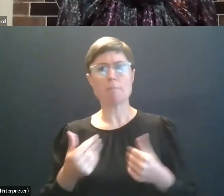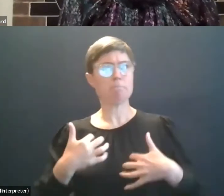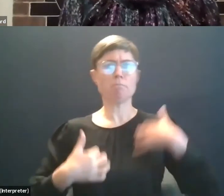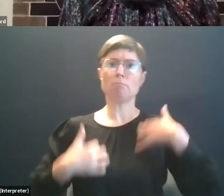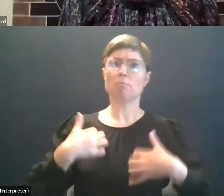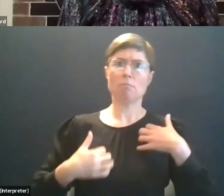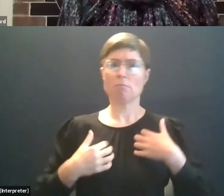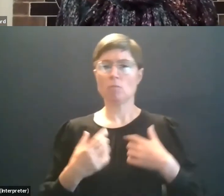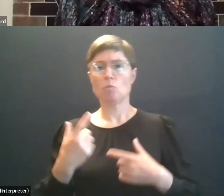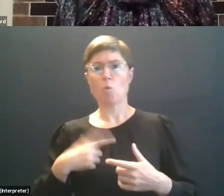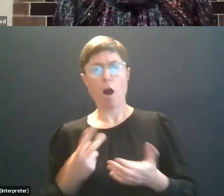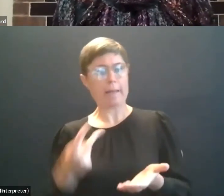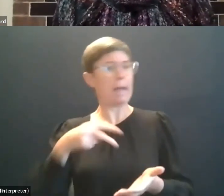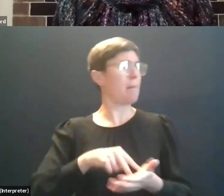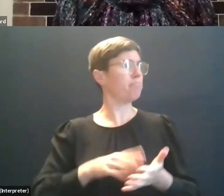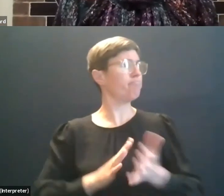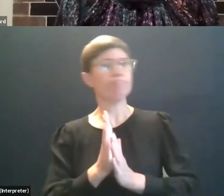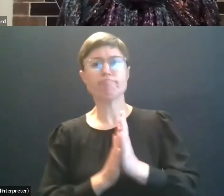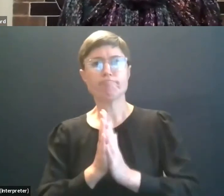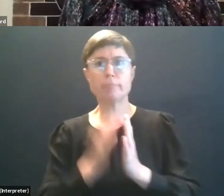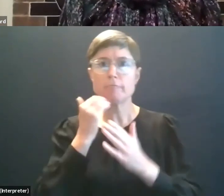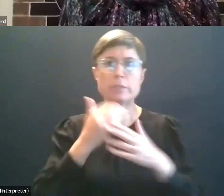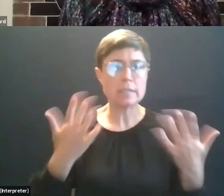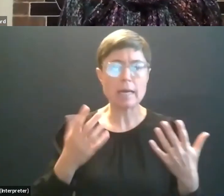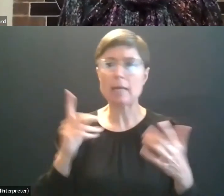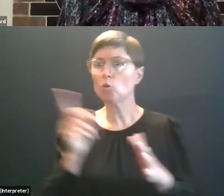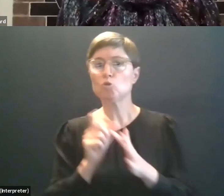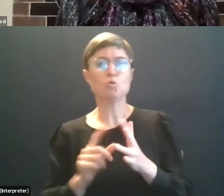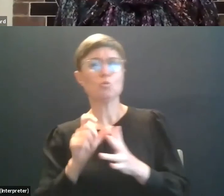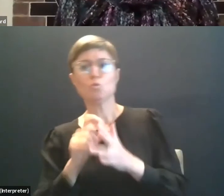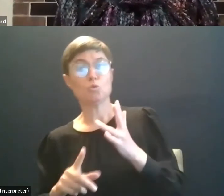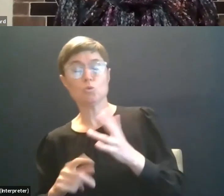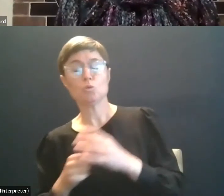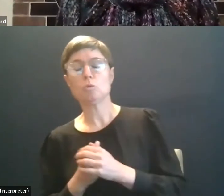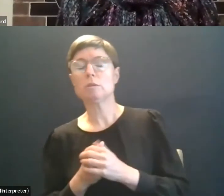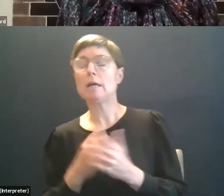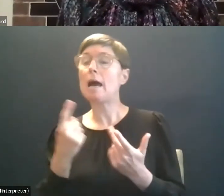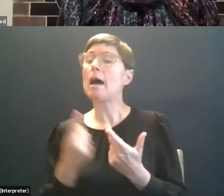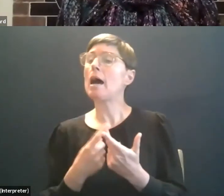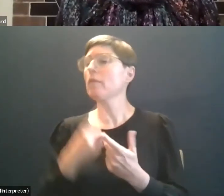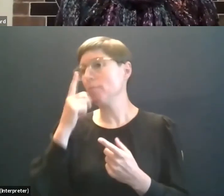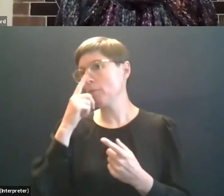for in the morning and that you go and do, others find their purpose in some other way,